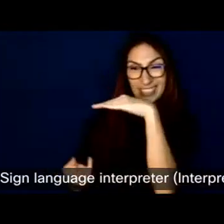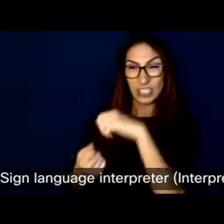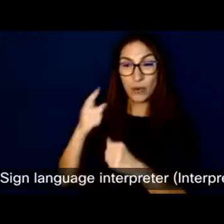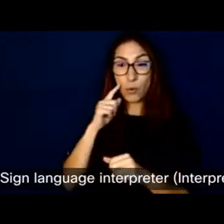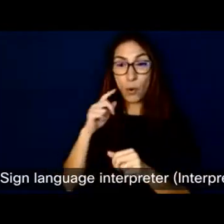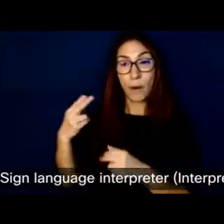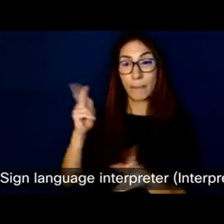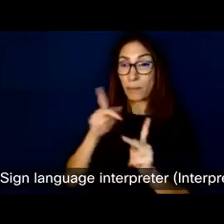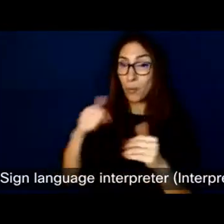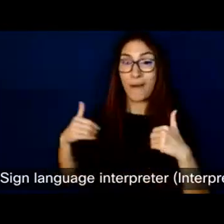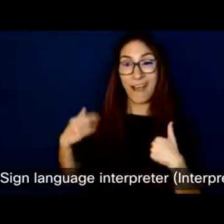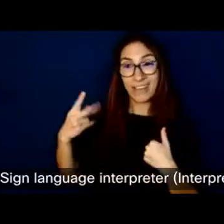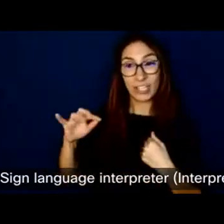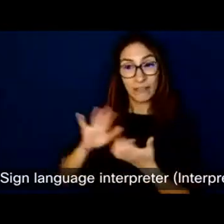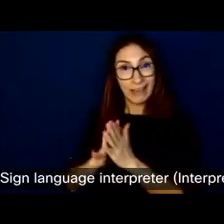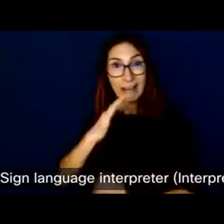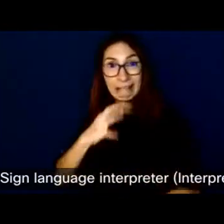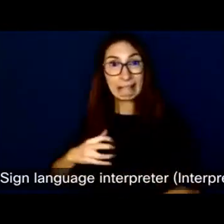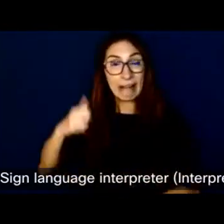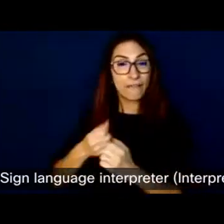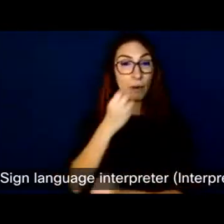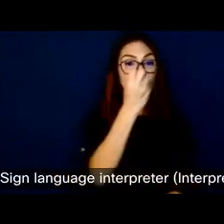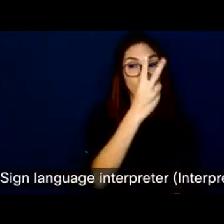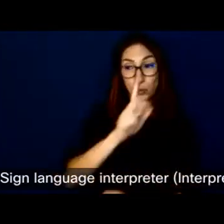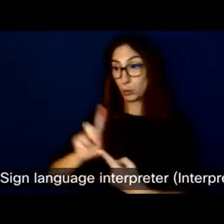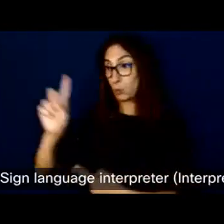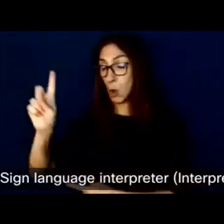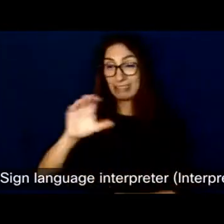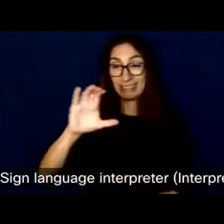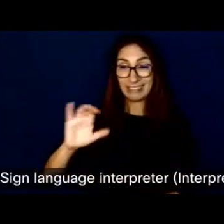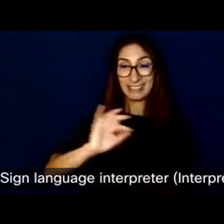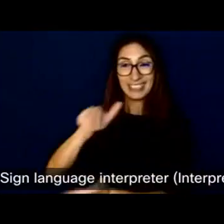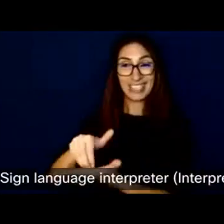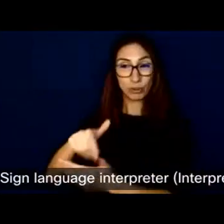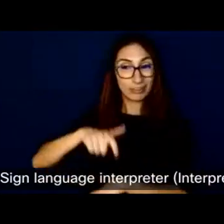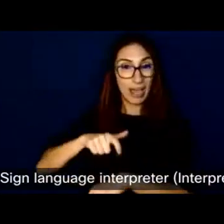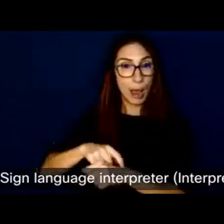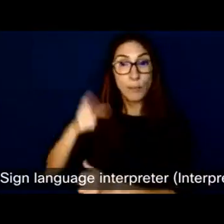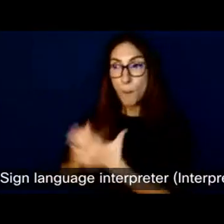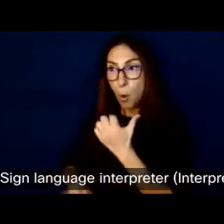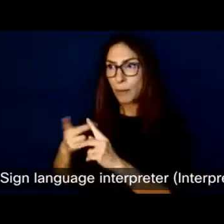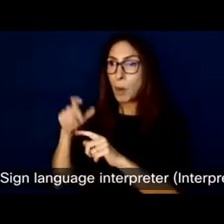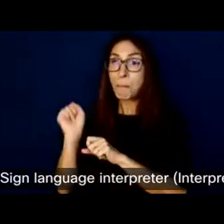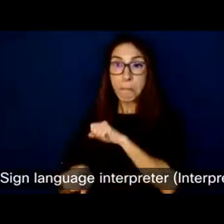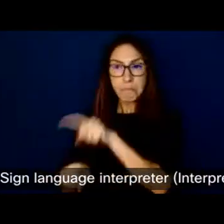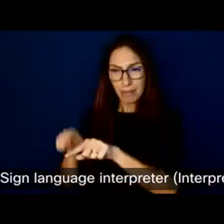from noon to 1 central standard time. Both of these were mentioned in the chat. If you missed them. I will throw